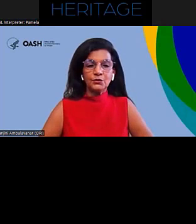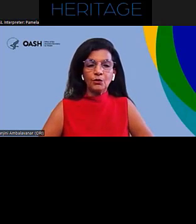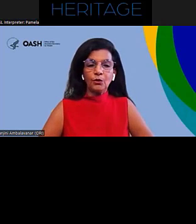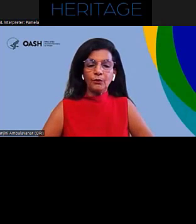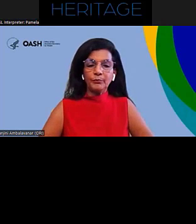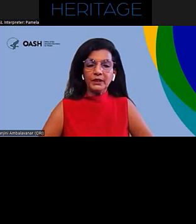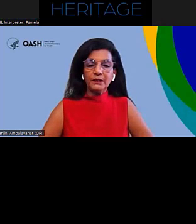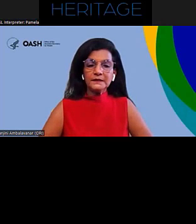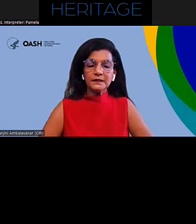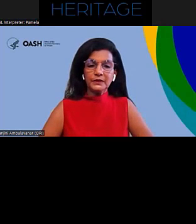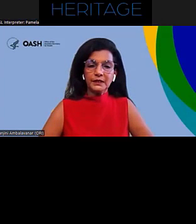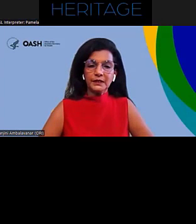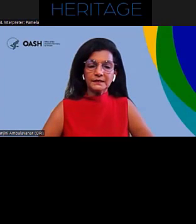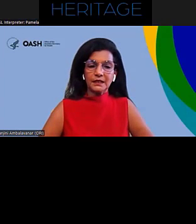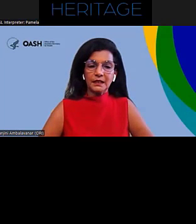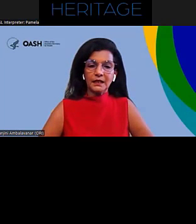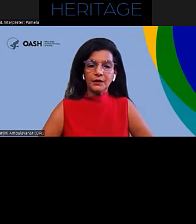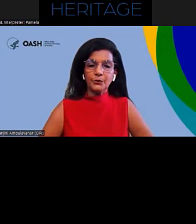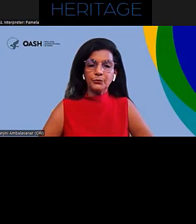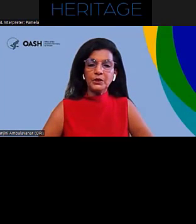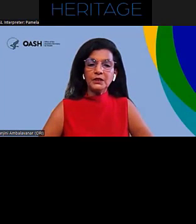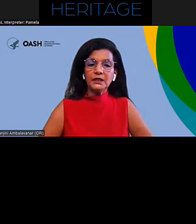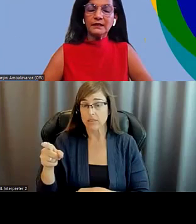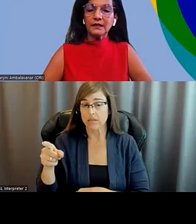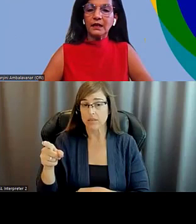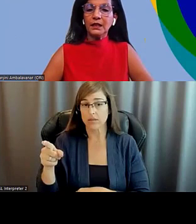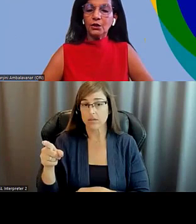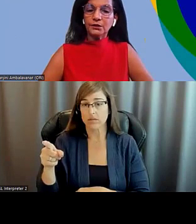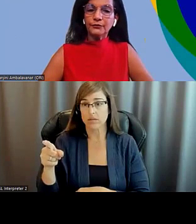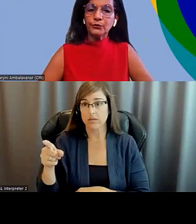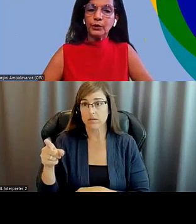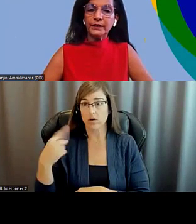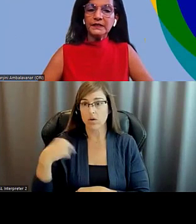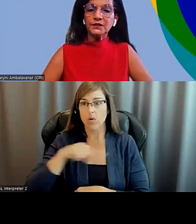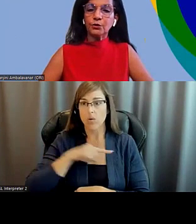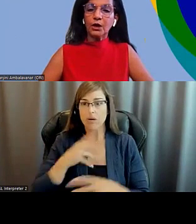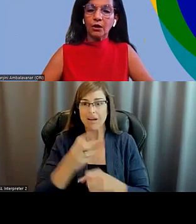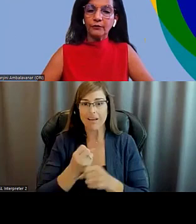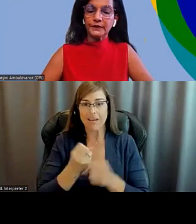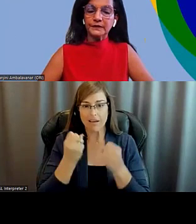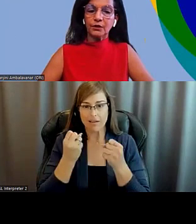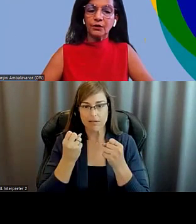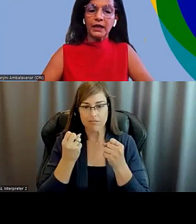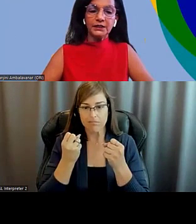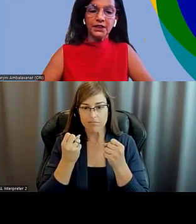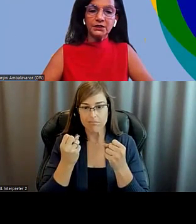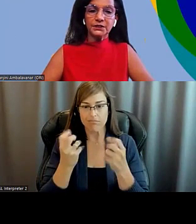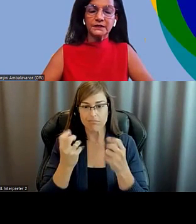So because of this, we get a lot of queries to our office or allegations,